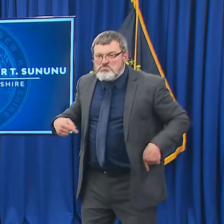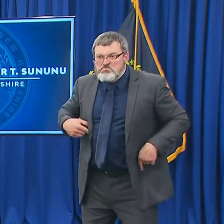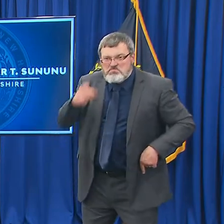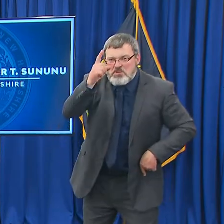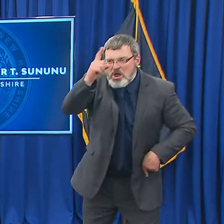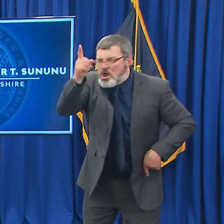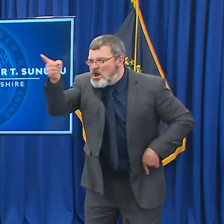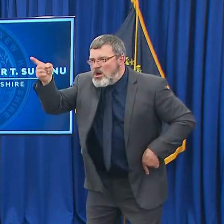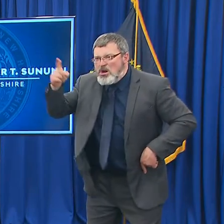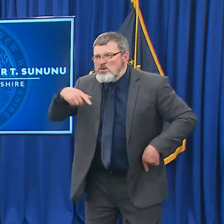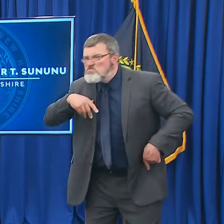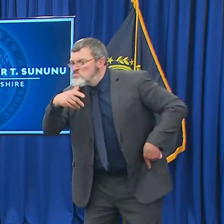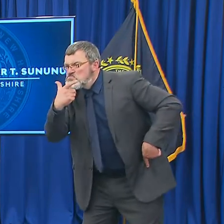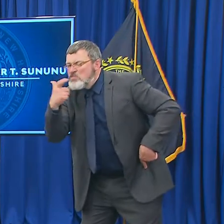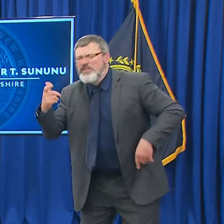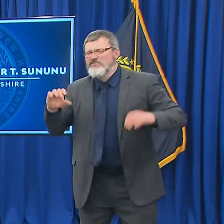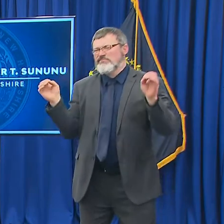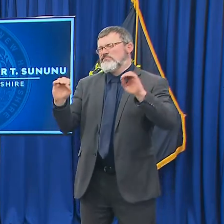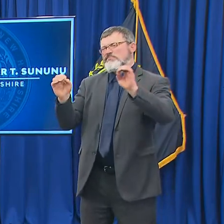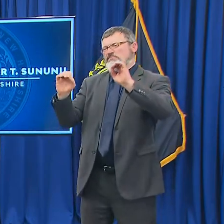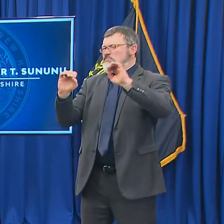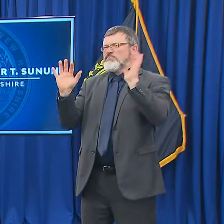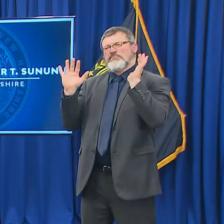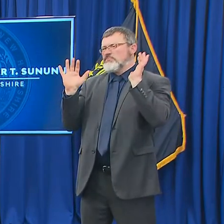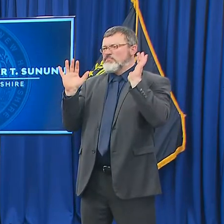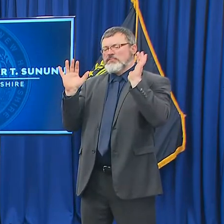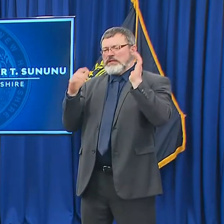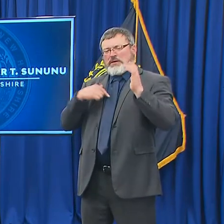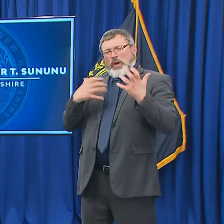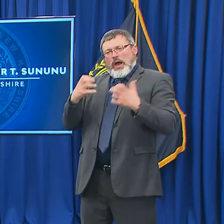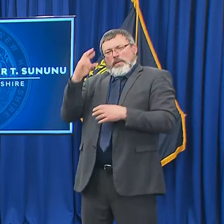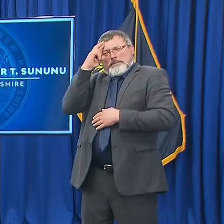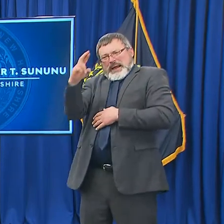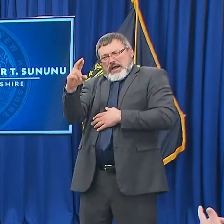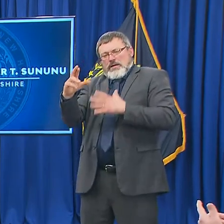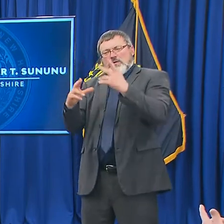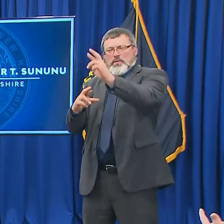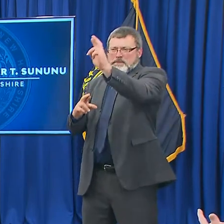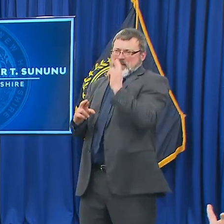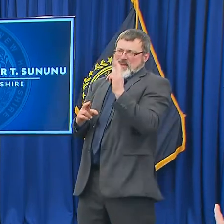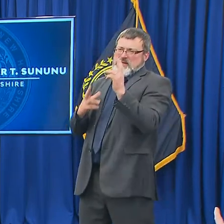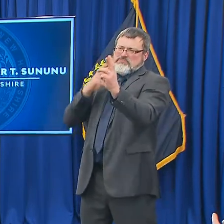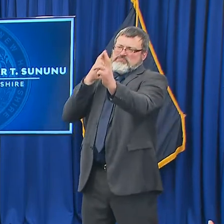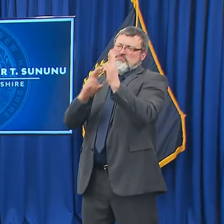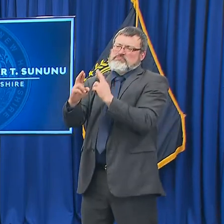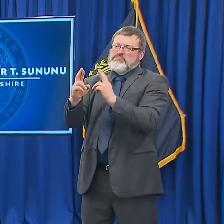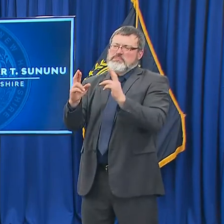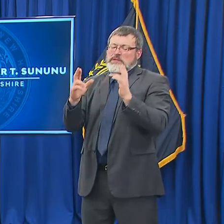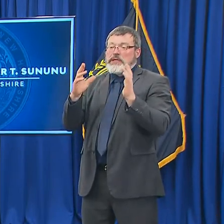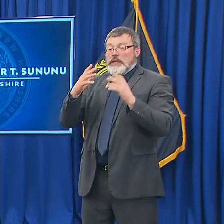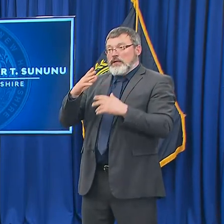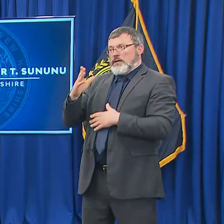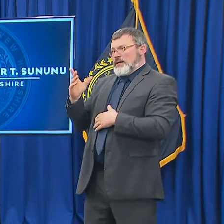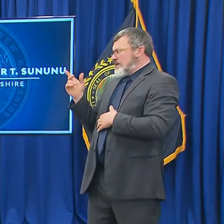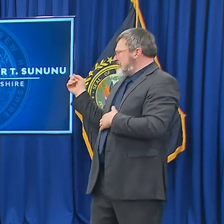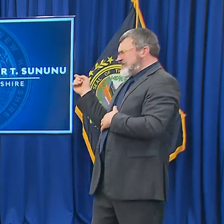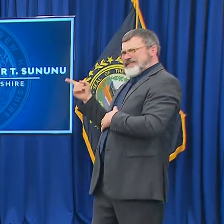in those all those counties combined. And now there's you know, it's hard to find a town that doesn't have a case there. So I think what we're really trying